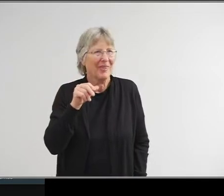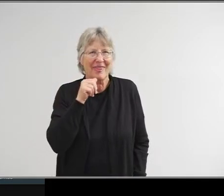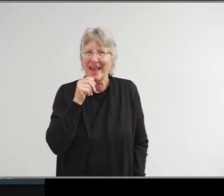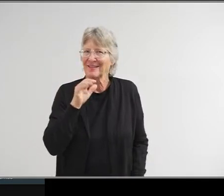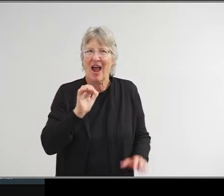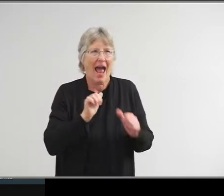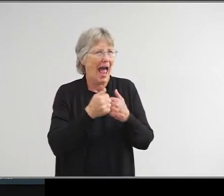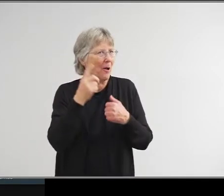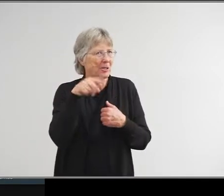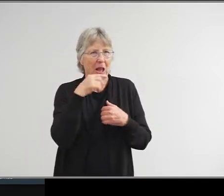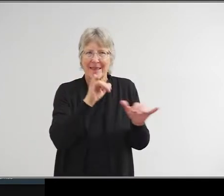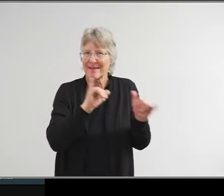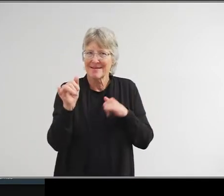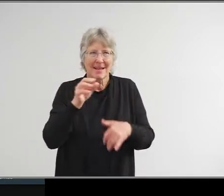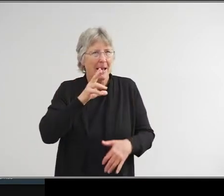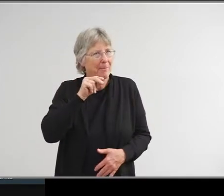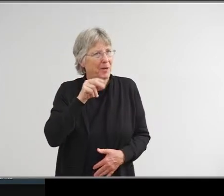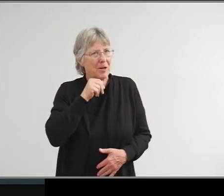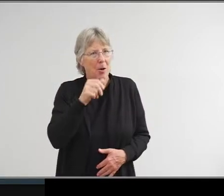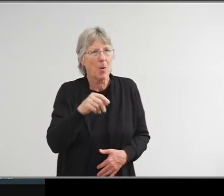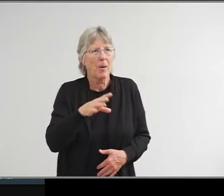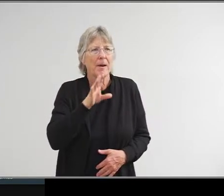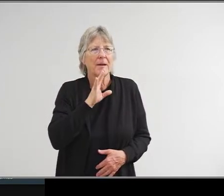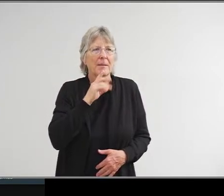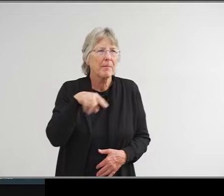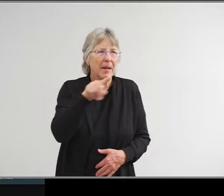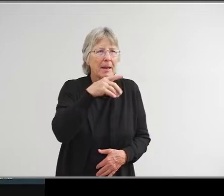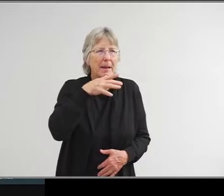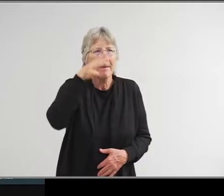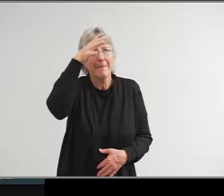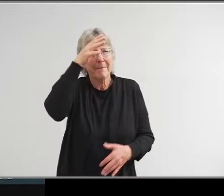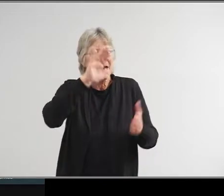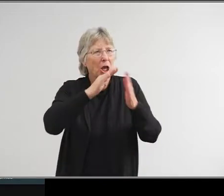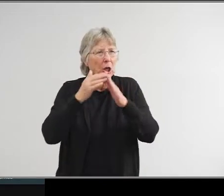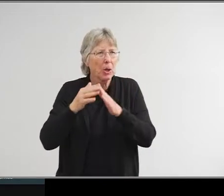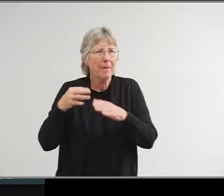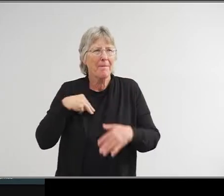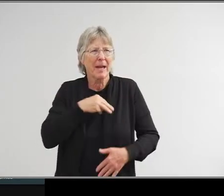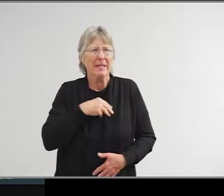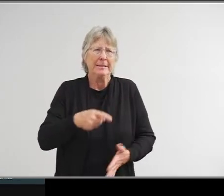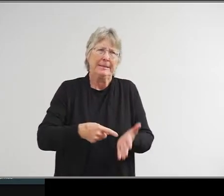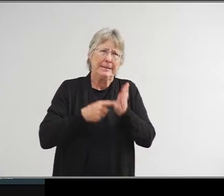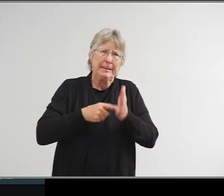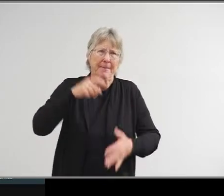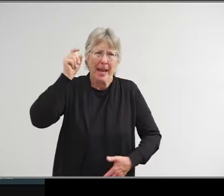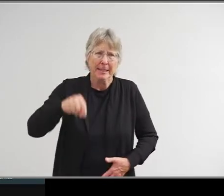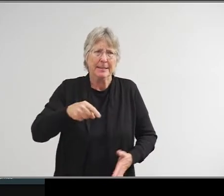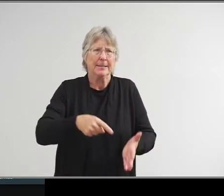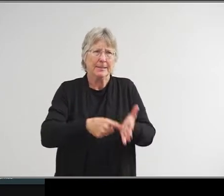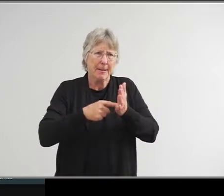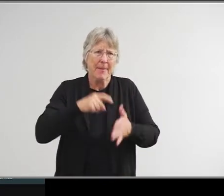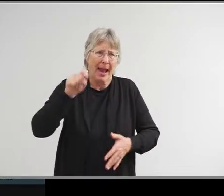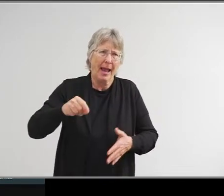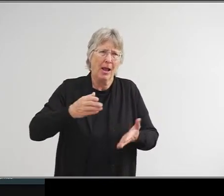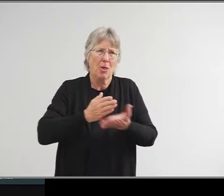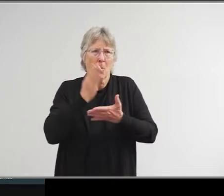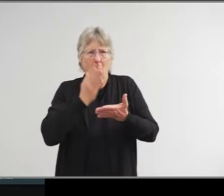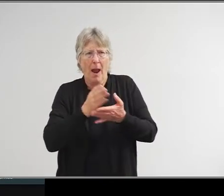And here I'm speaking to those parents and community members that are demanding that have been demanding and it's the right to reopen up schools